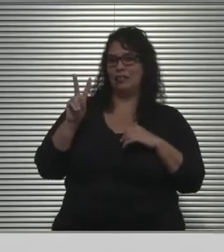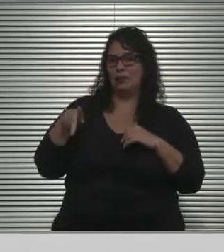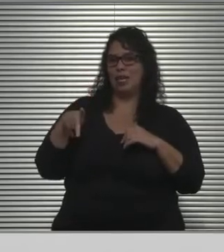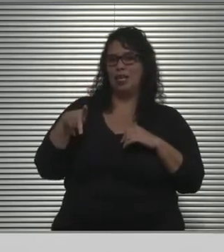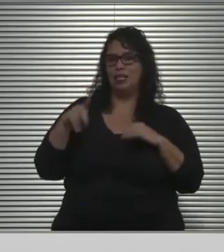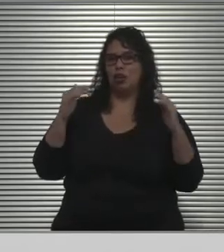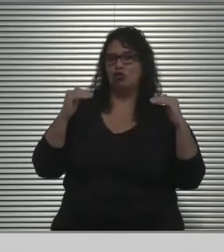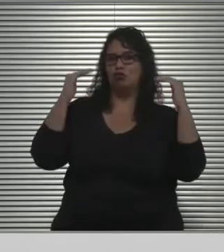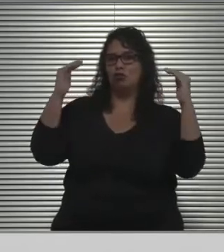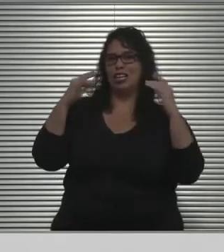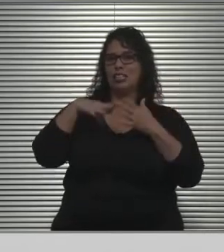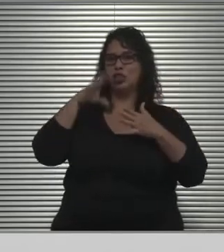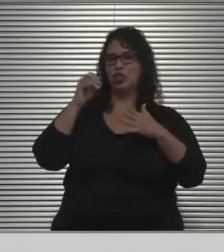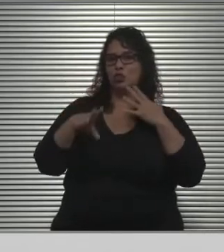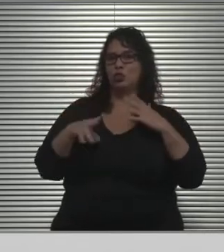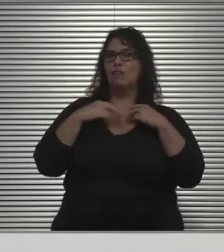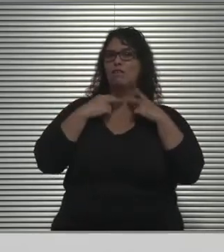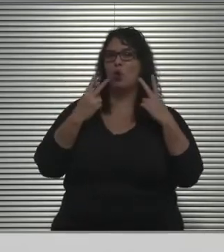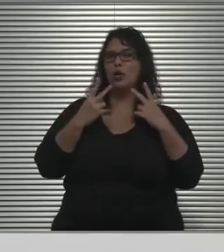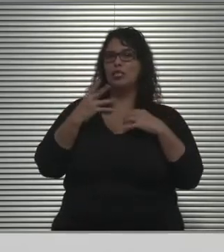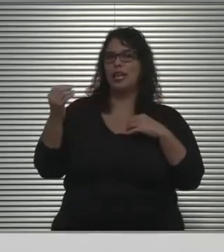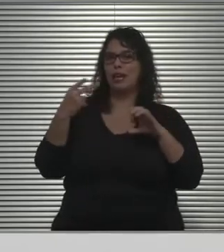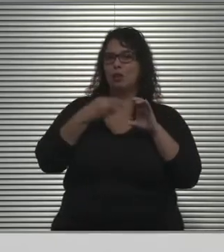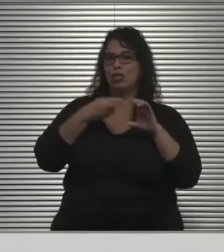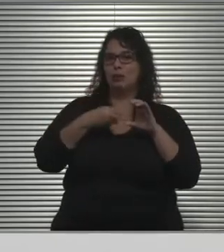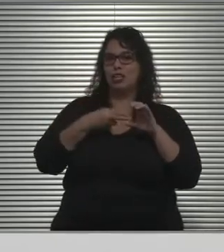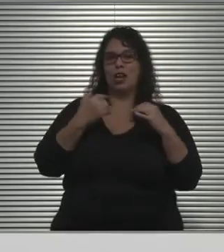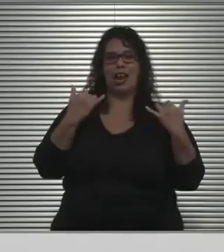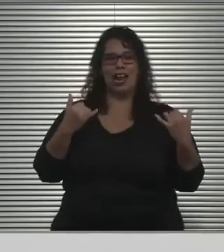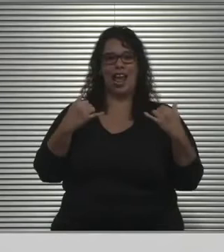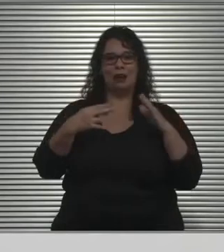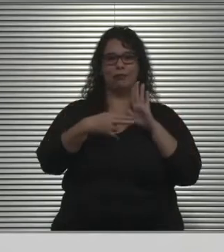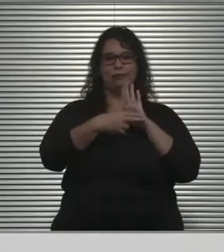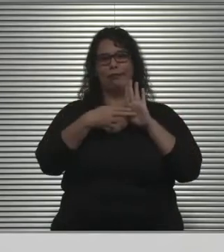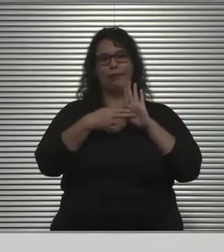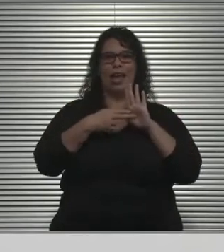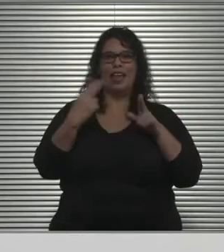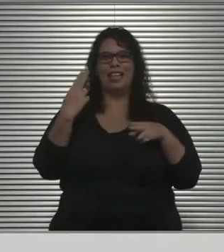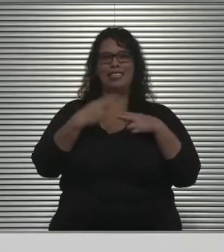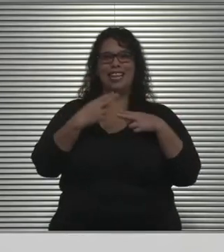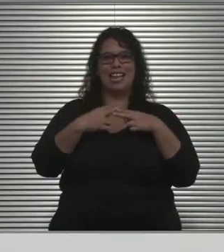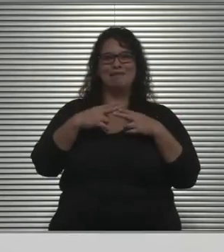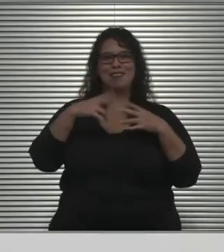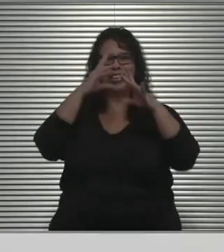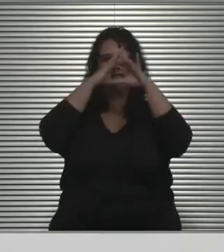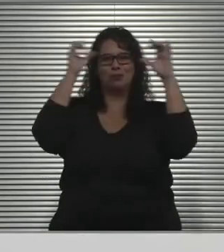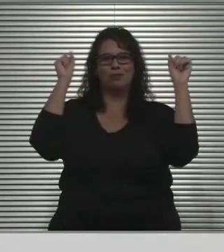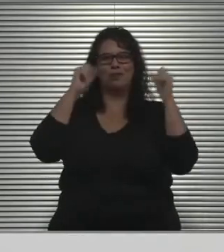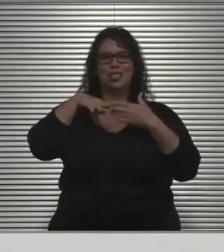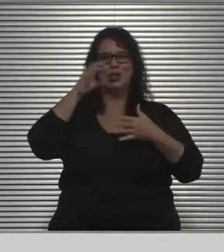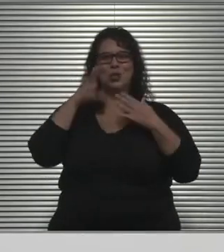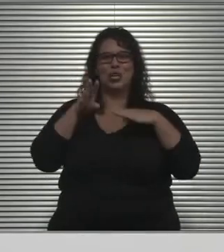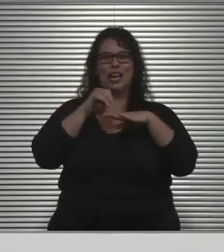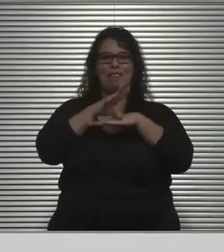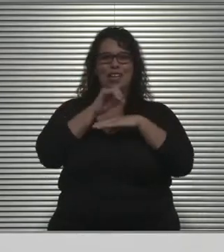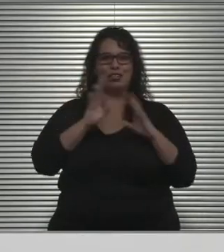and participation, which is now the name of the superintendent's student advisory committee.